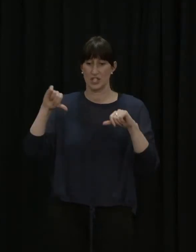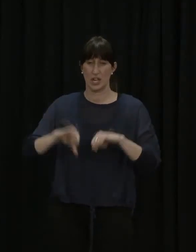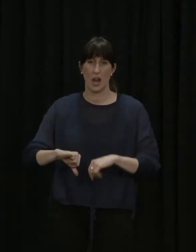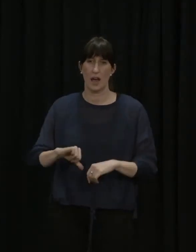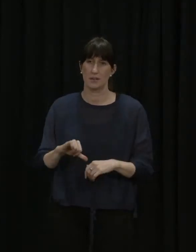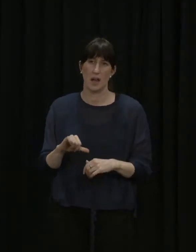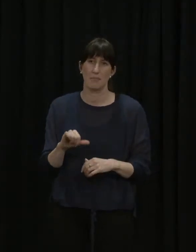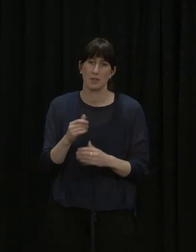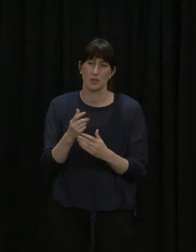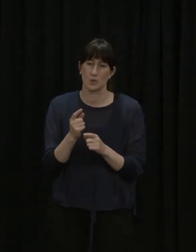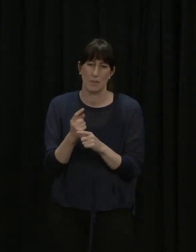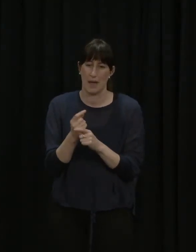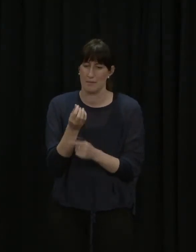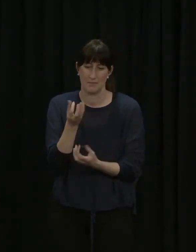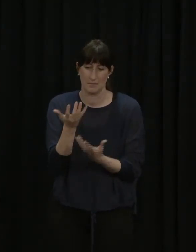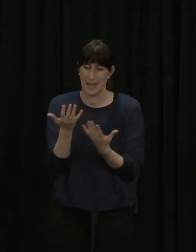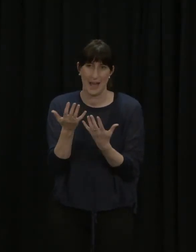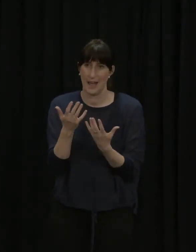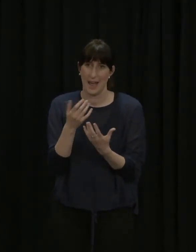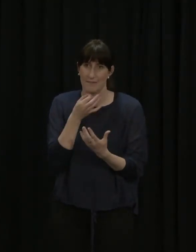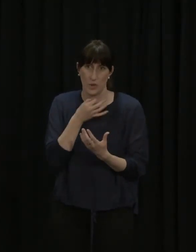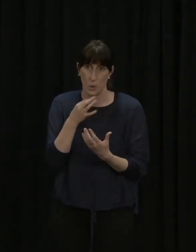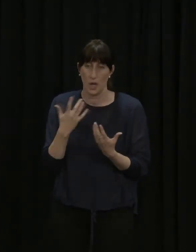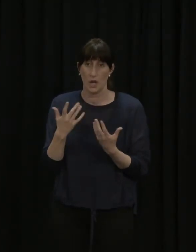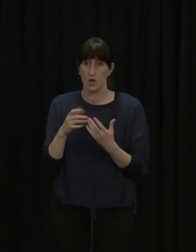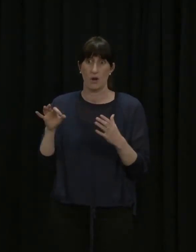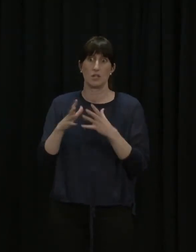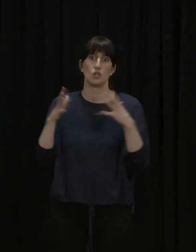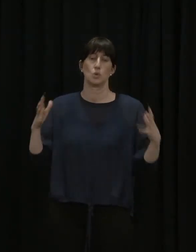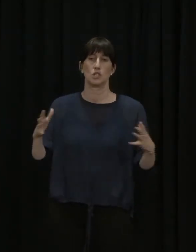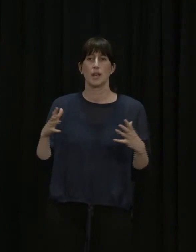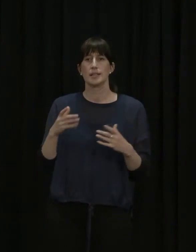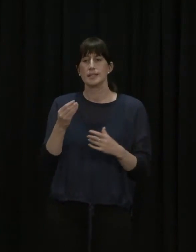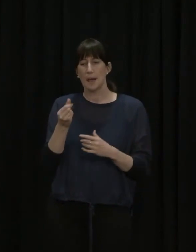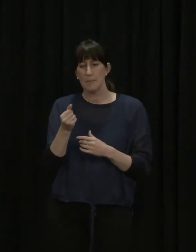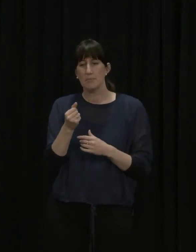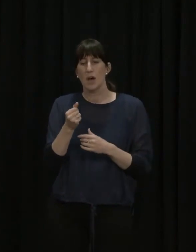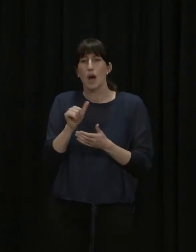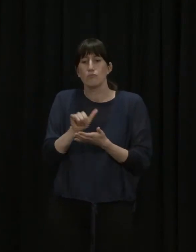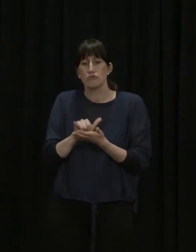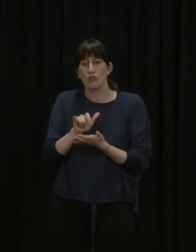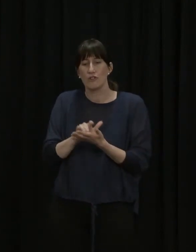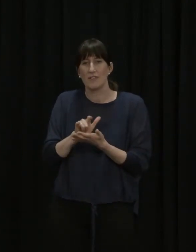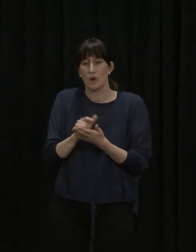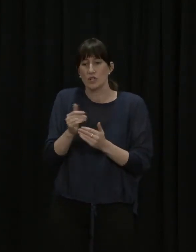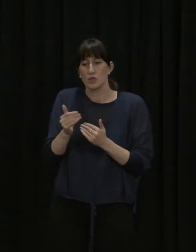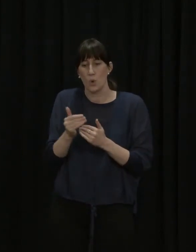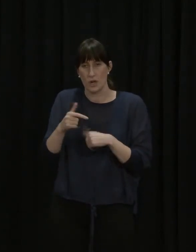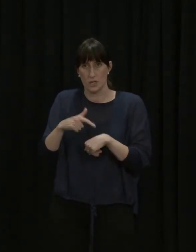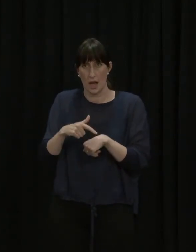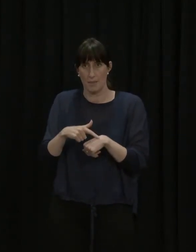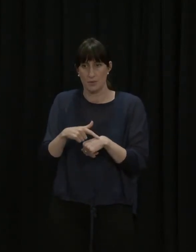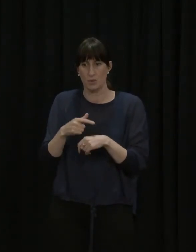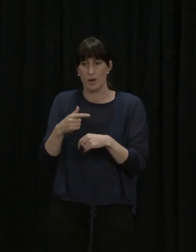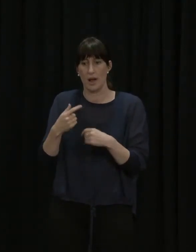very robust assessment and most of them have been declined and